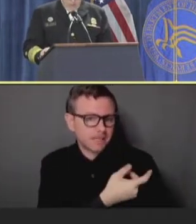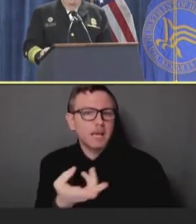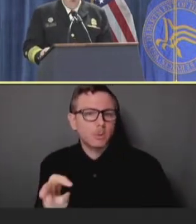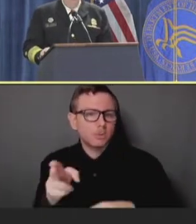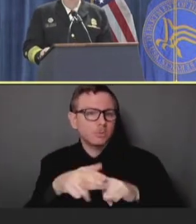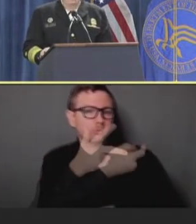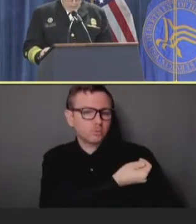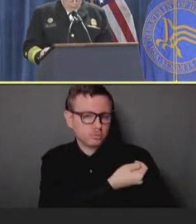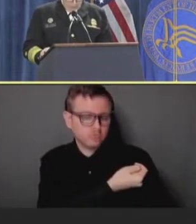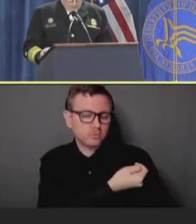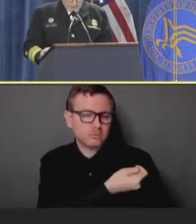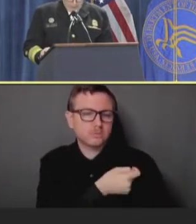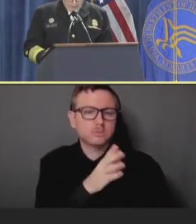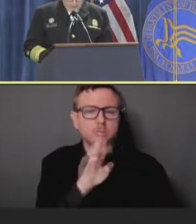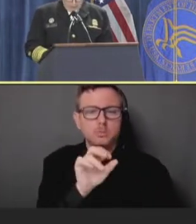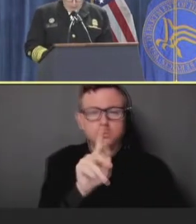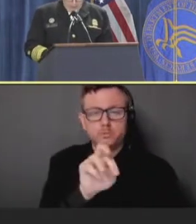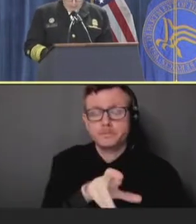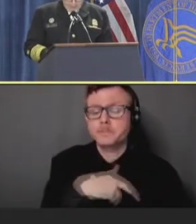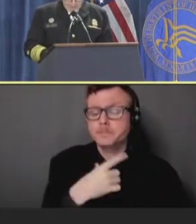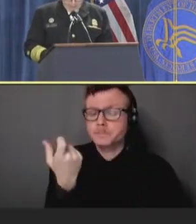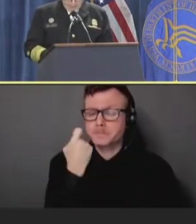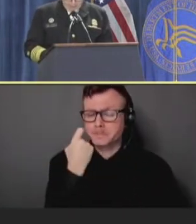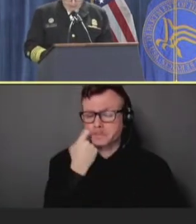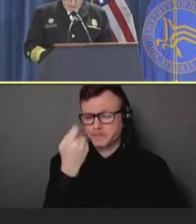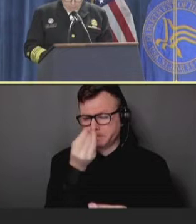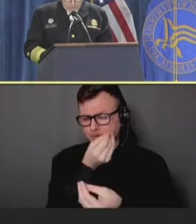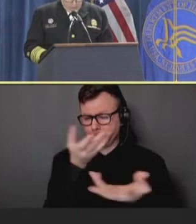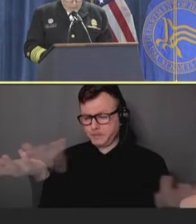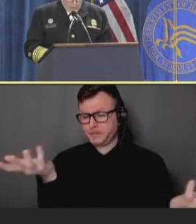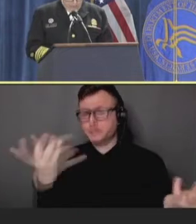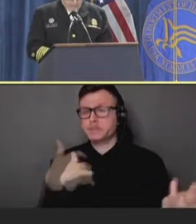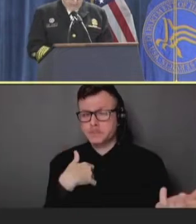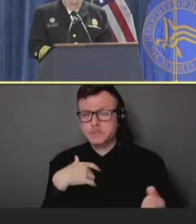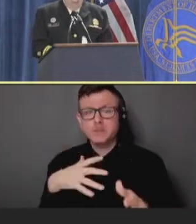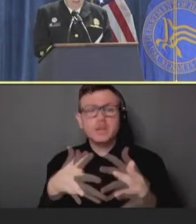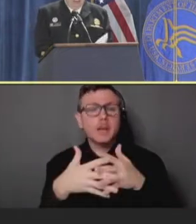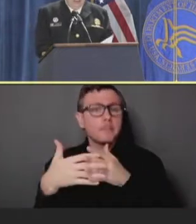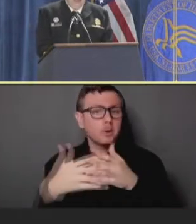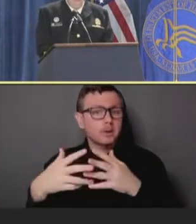As you know, we recently announced a plan to get Americans their updated COVID-19 vaccines